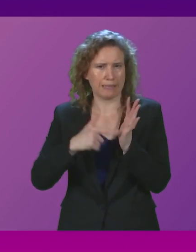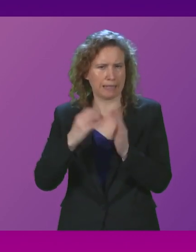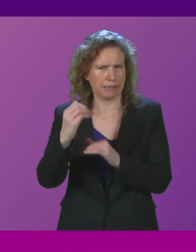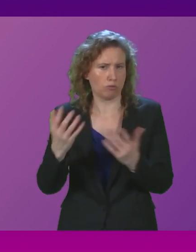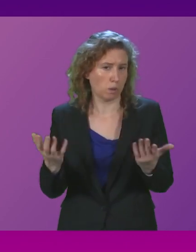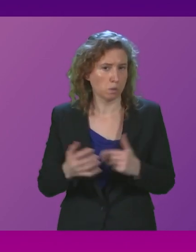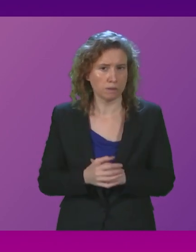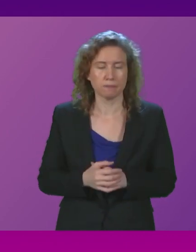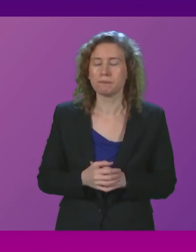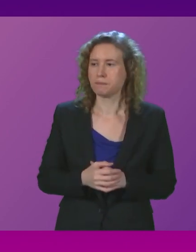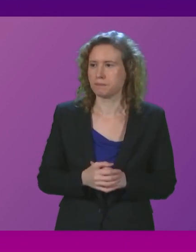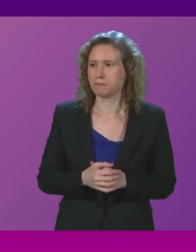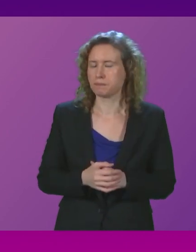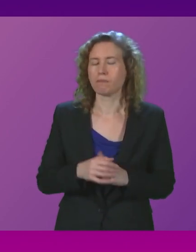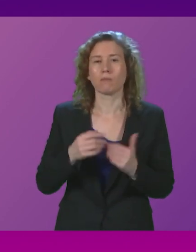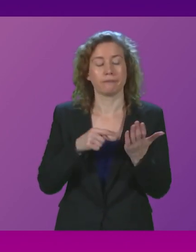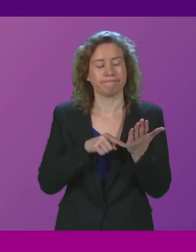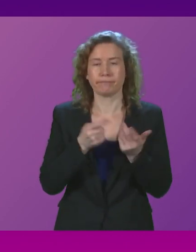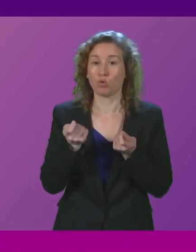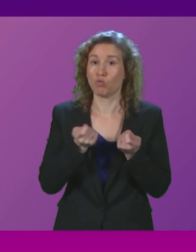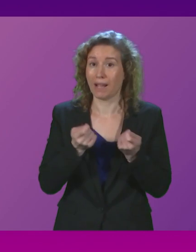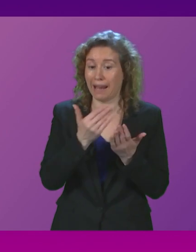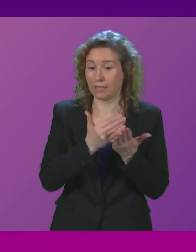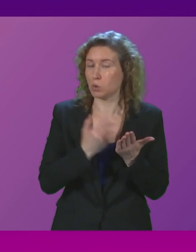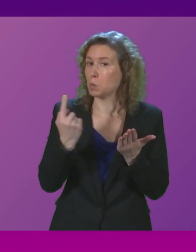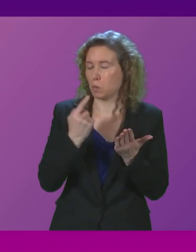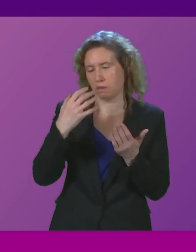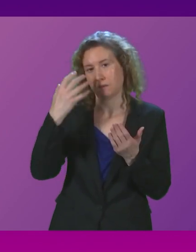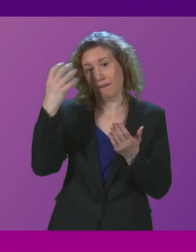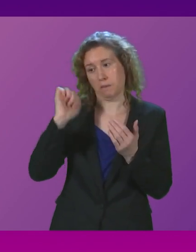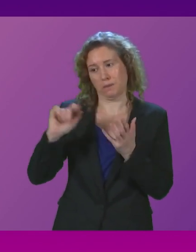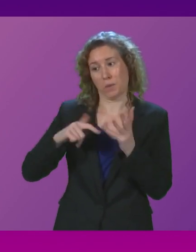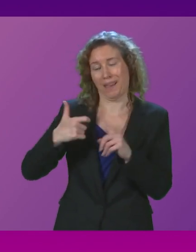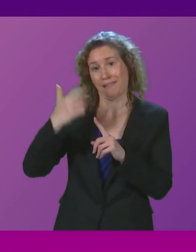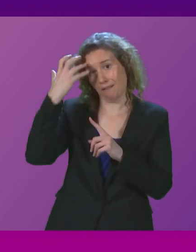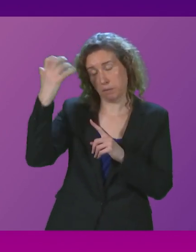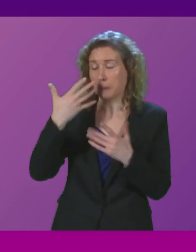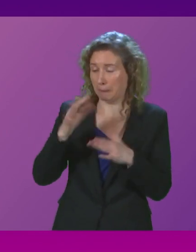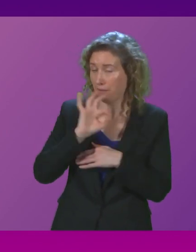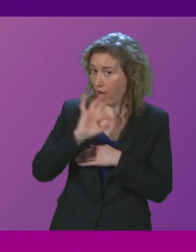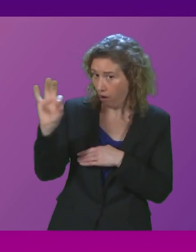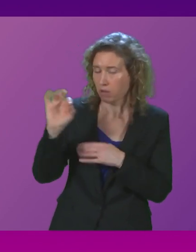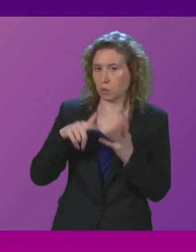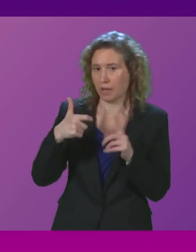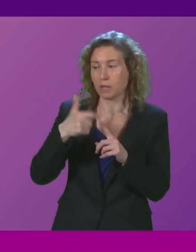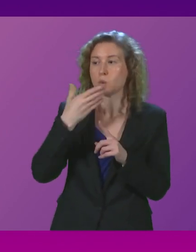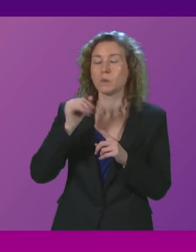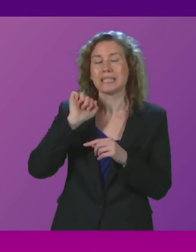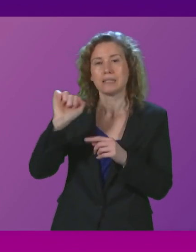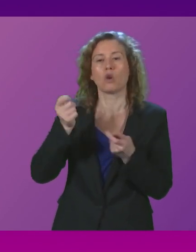Regulation lies with the UK Government, and we have asked it to use its regulatory levers.